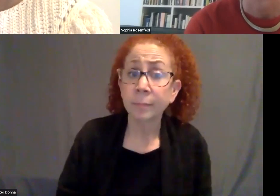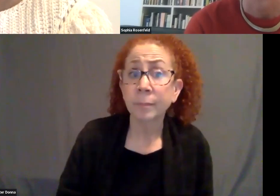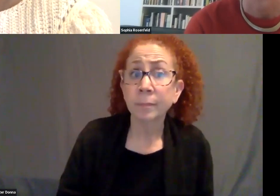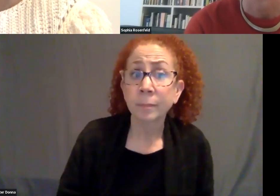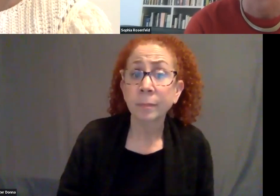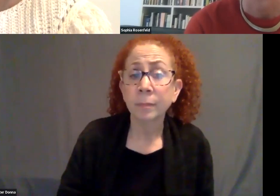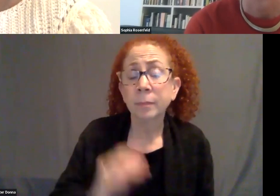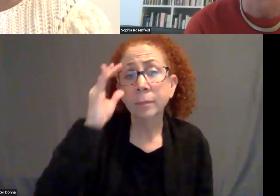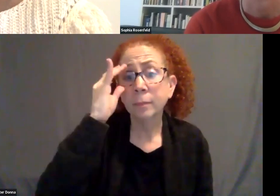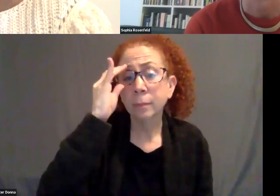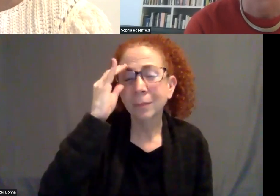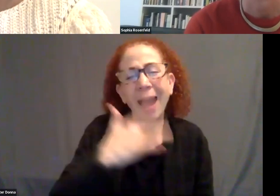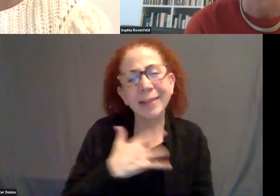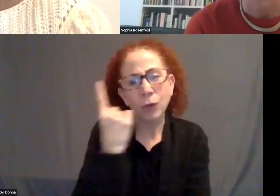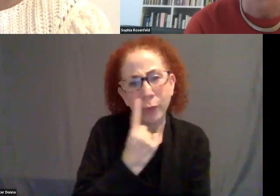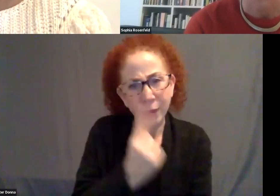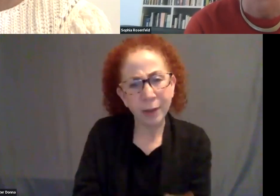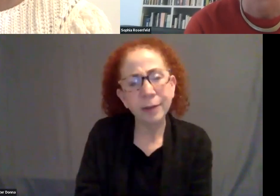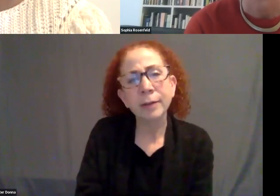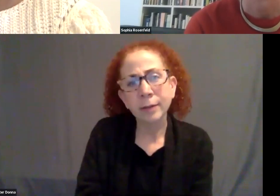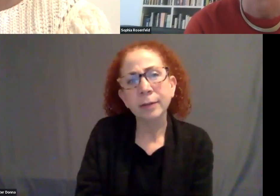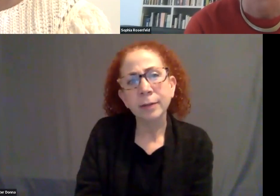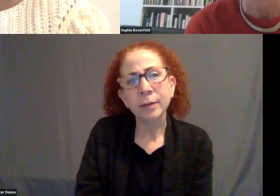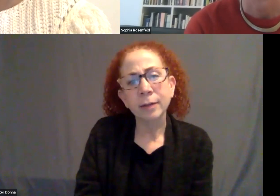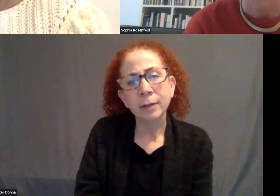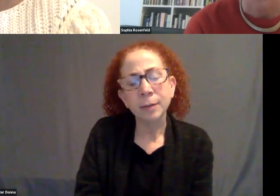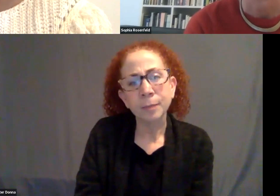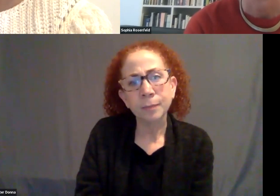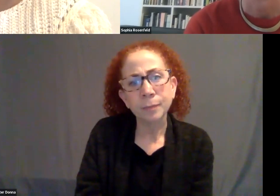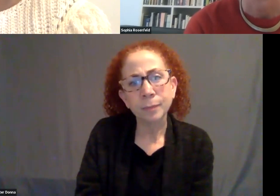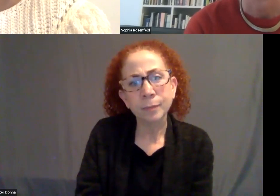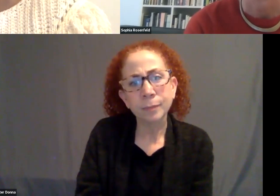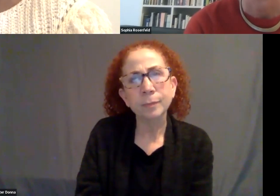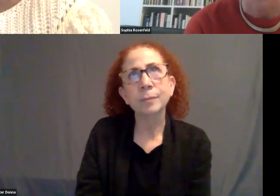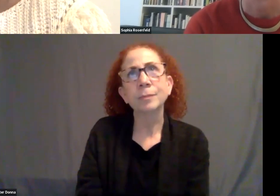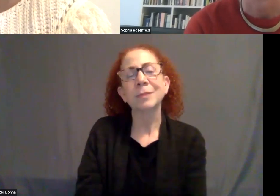I tend to think that the field of law